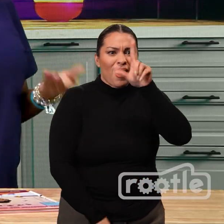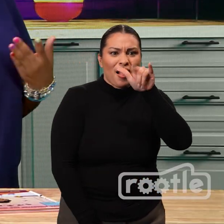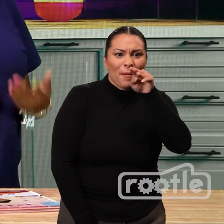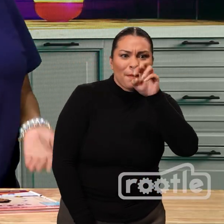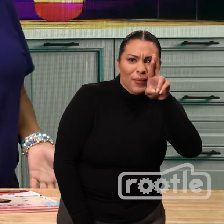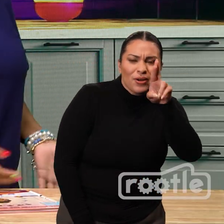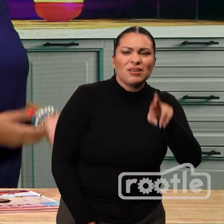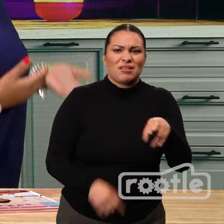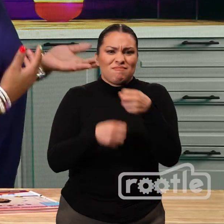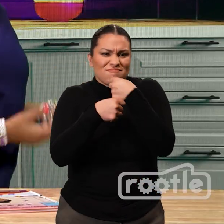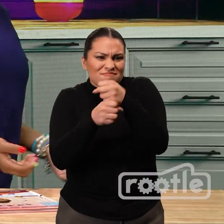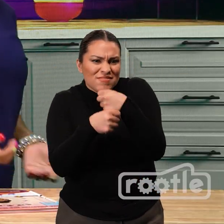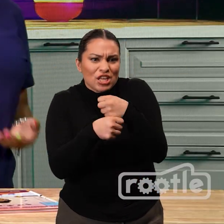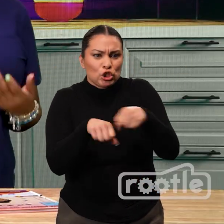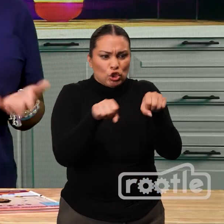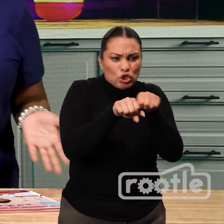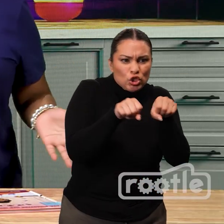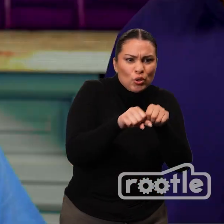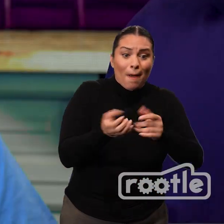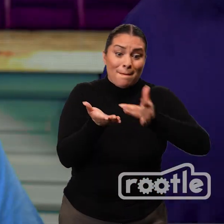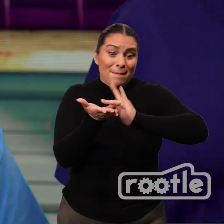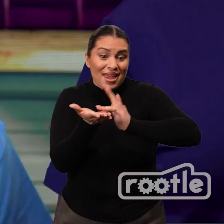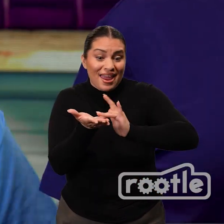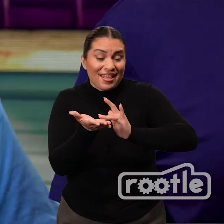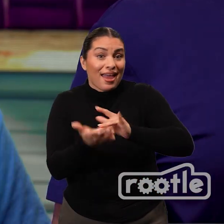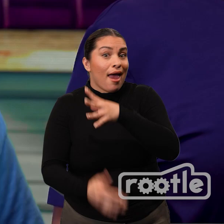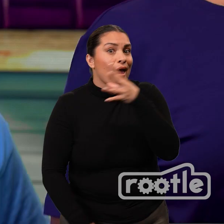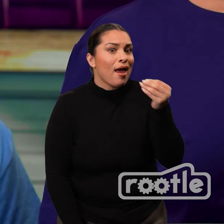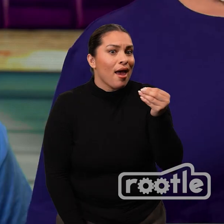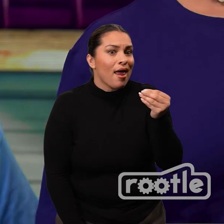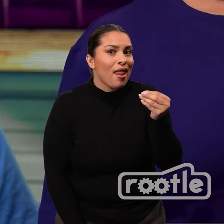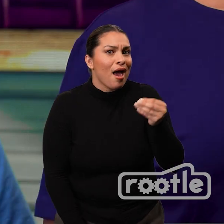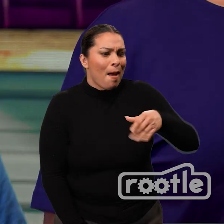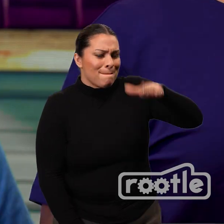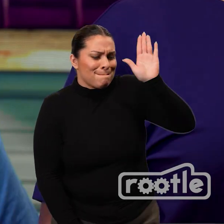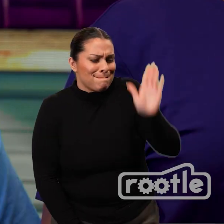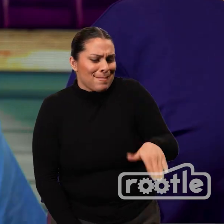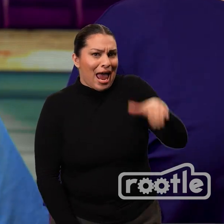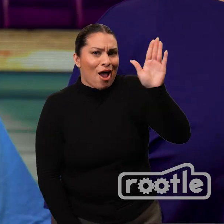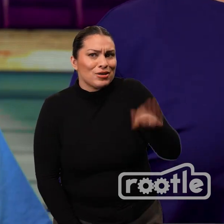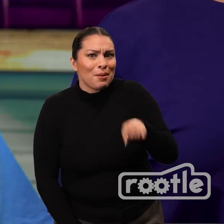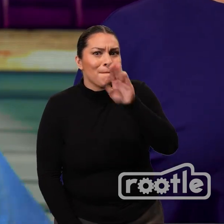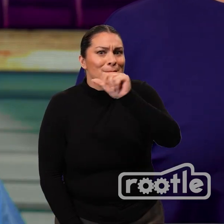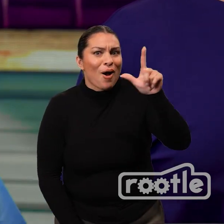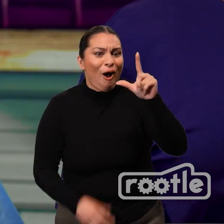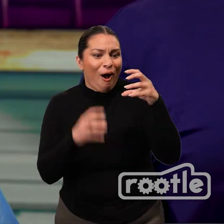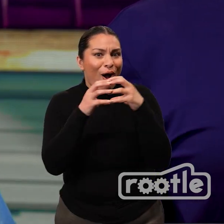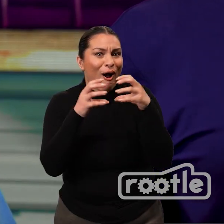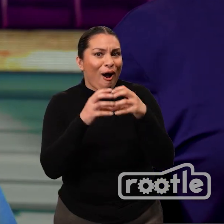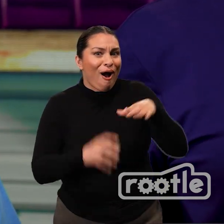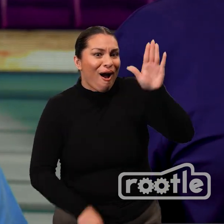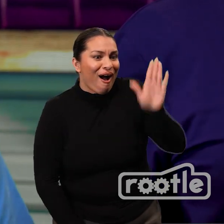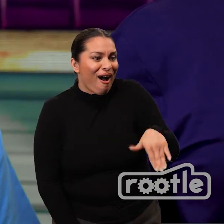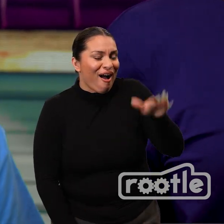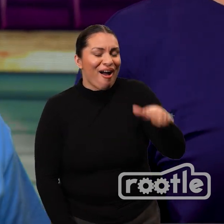they use them to make shoes and medicine and-- And super ultra bouncy balls.